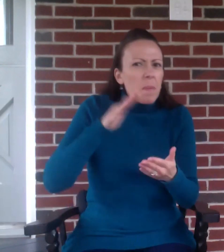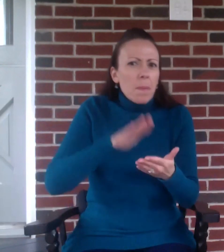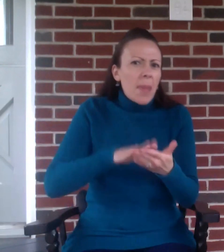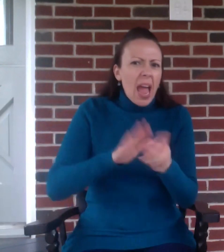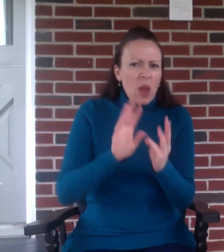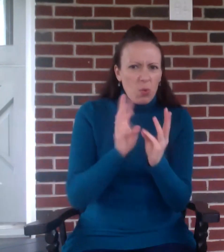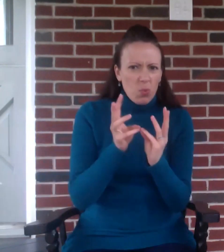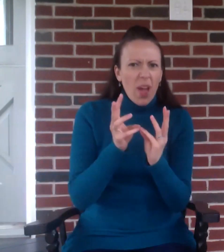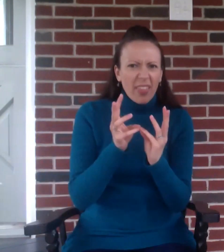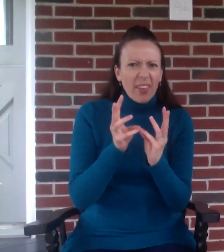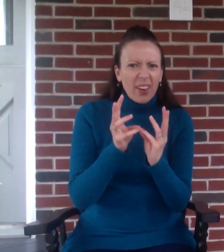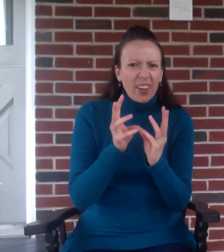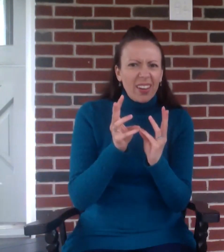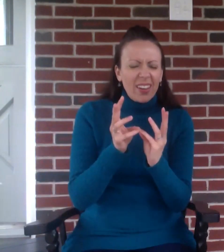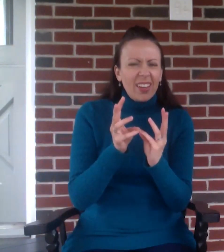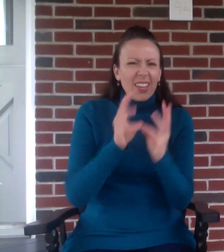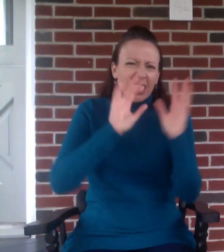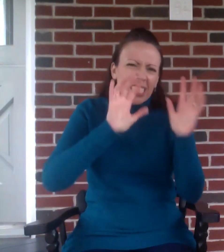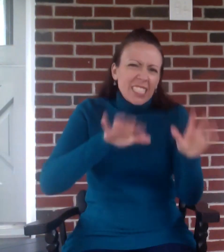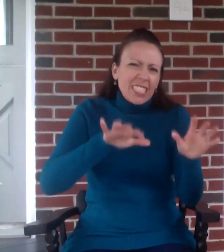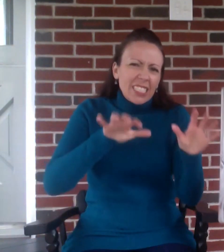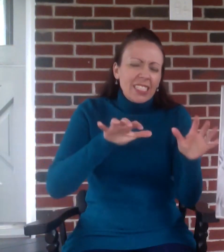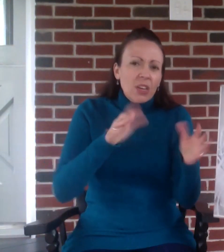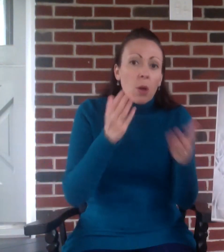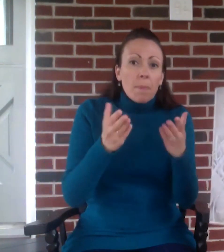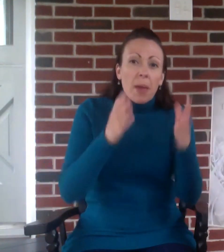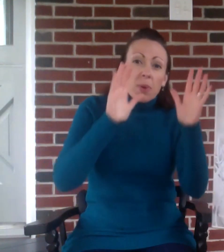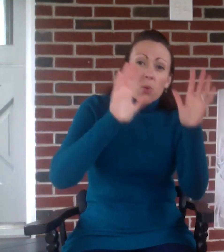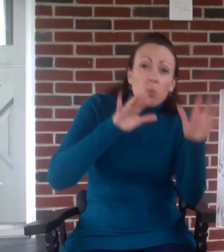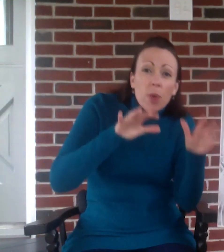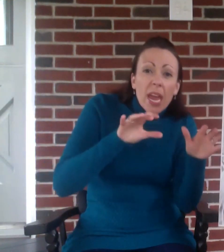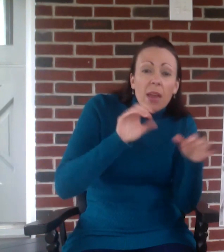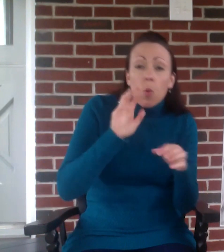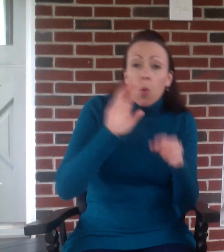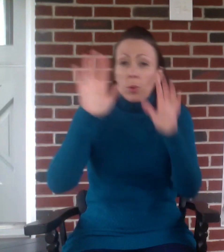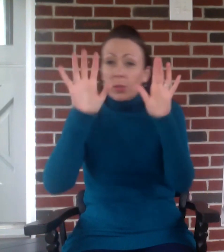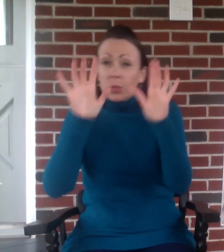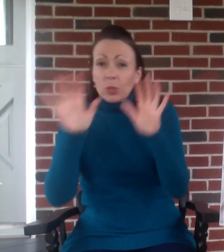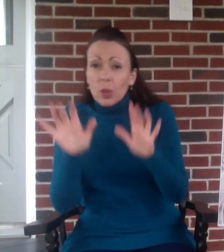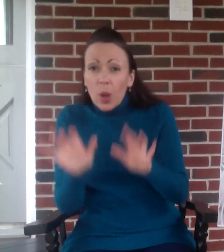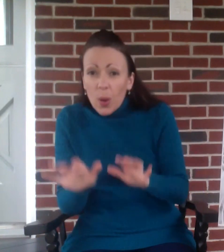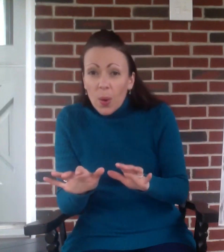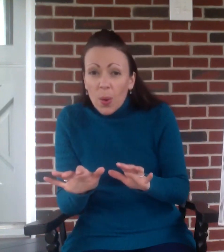You can see all the tin here, lots of rain, and if you look here, boys and girls,